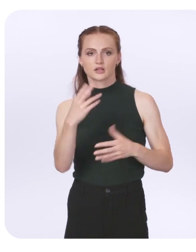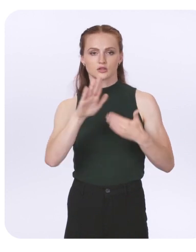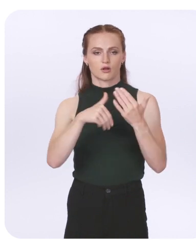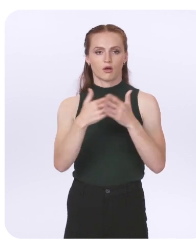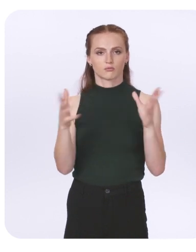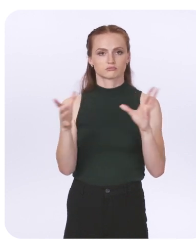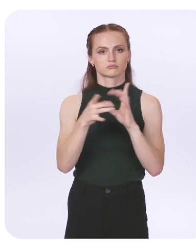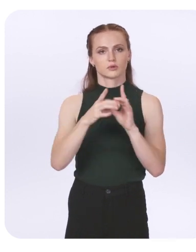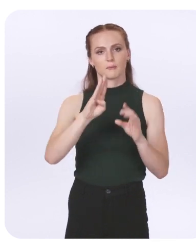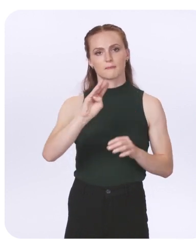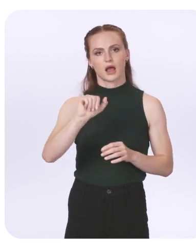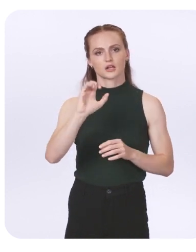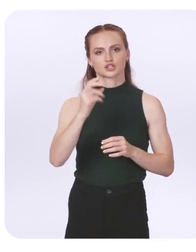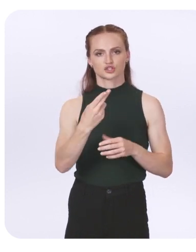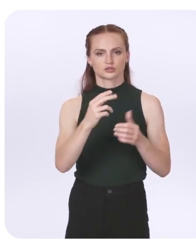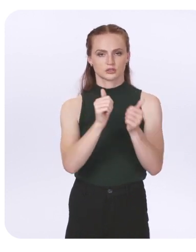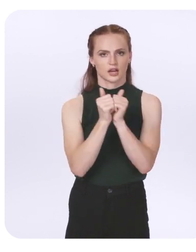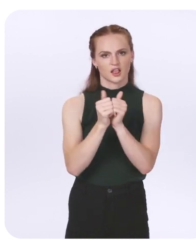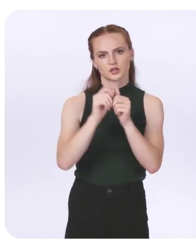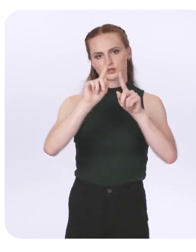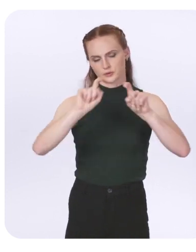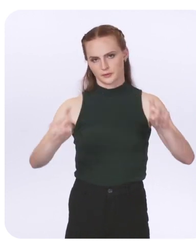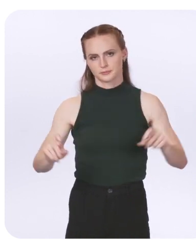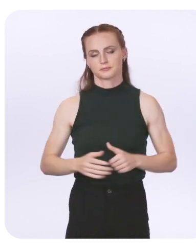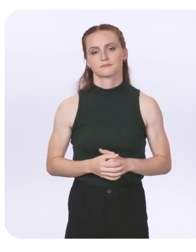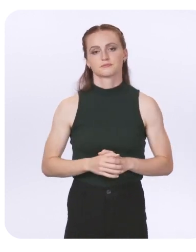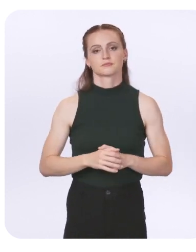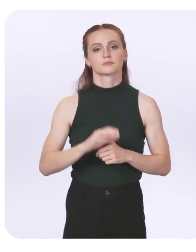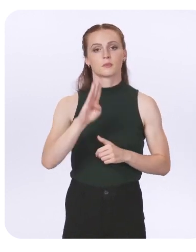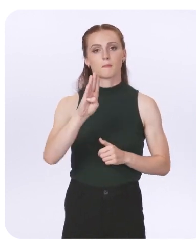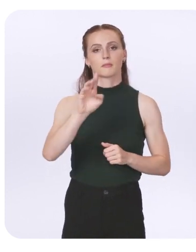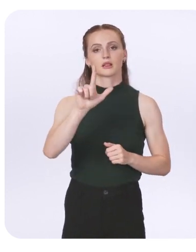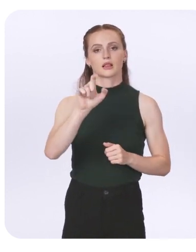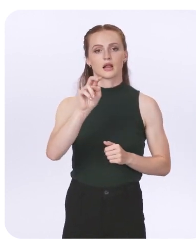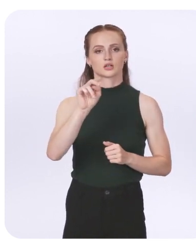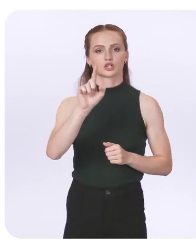We use Blender as a level design tool and custom export and import tools